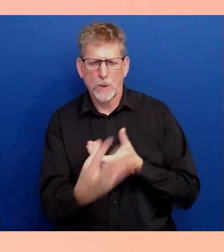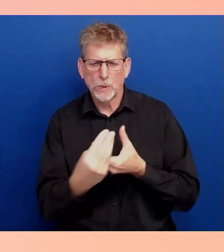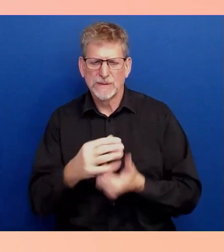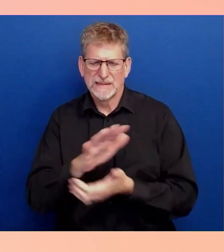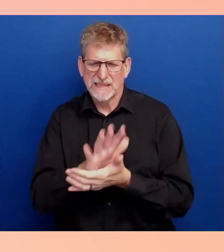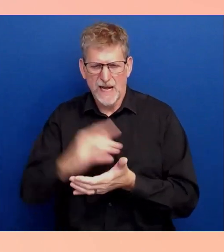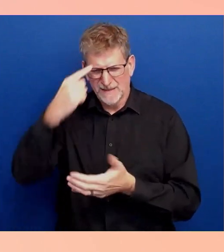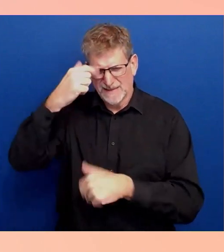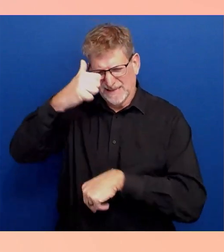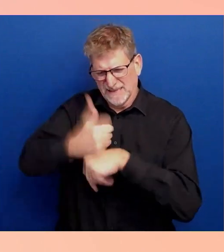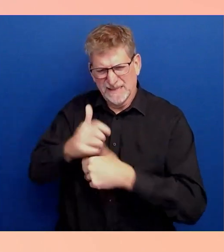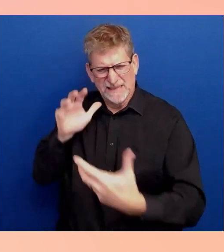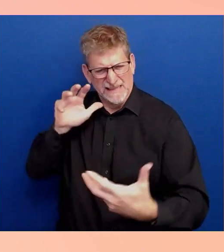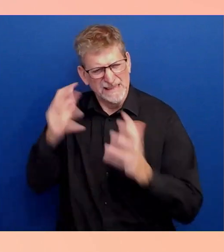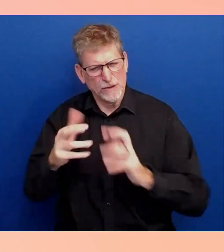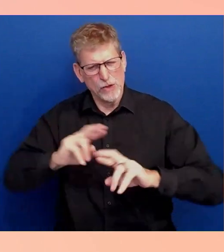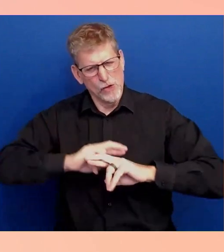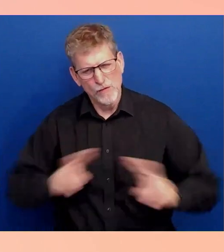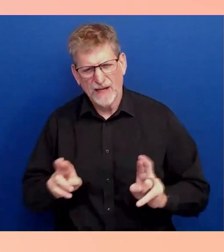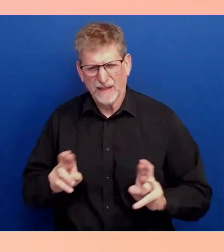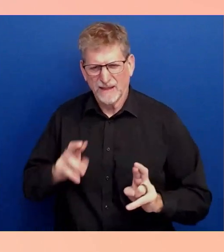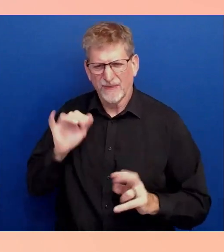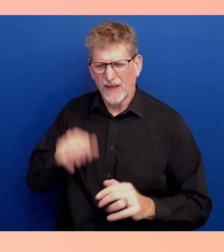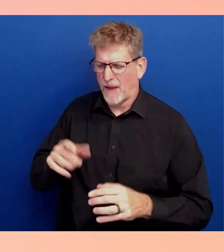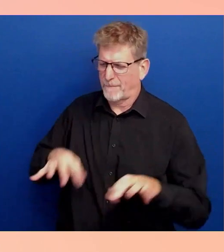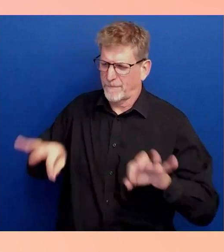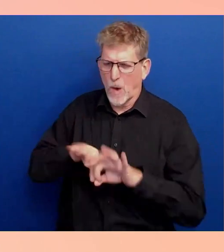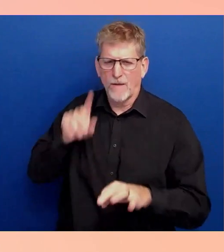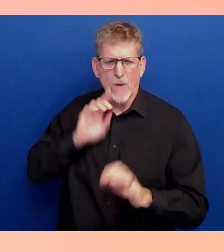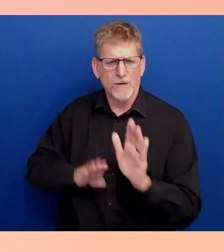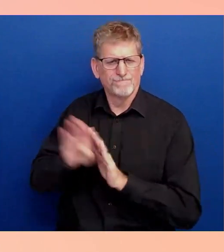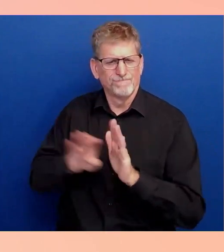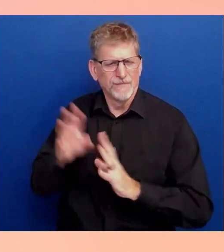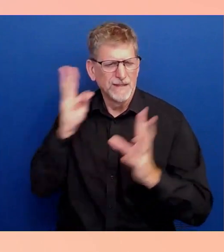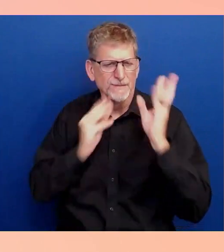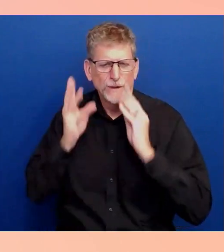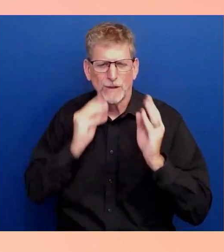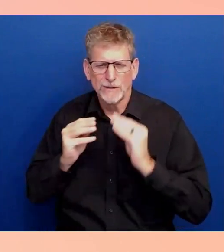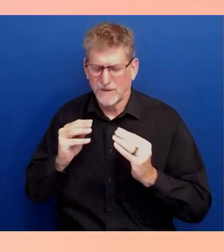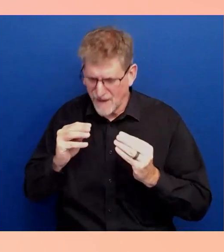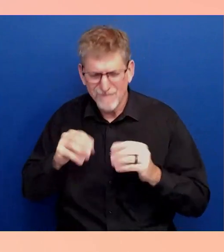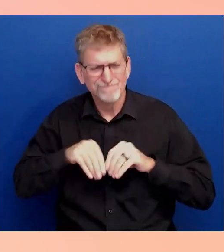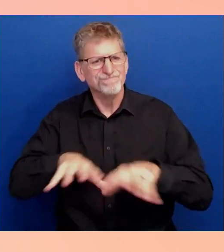with all customers. Over to you, Steph. Thanks Dante.